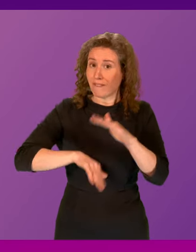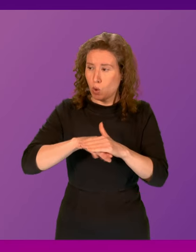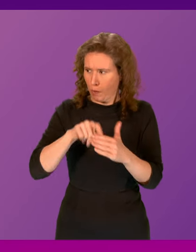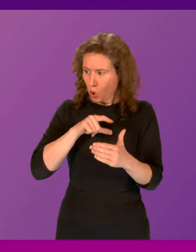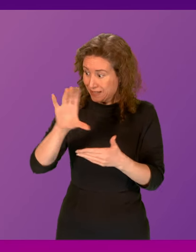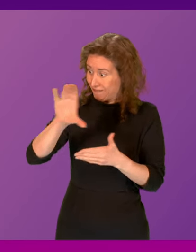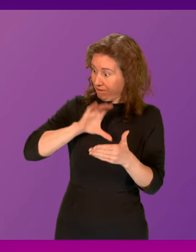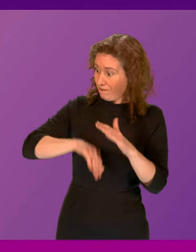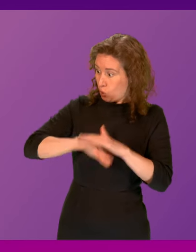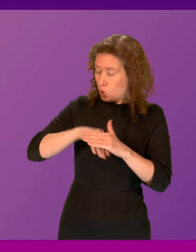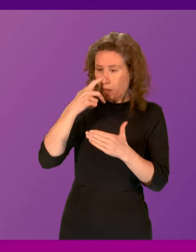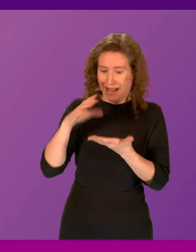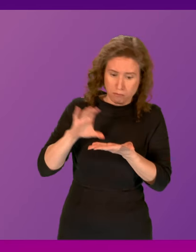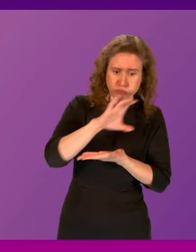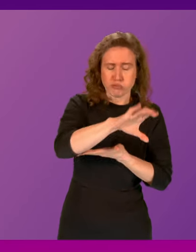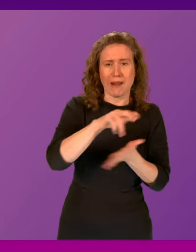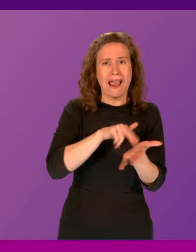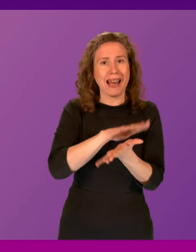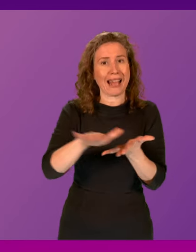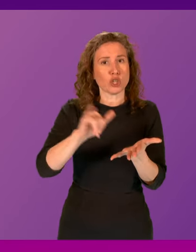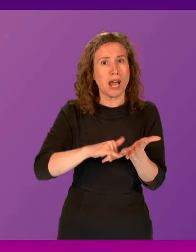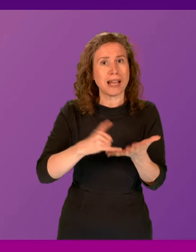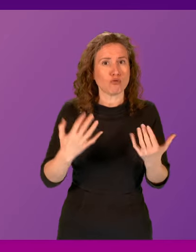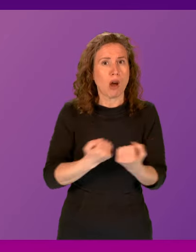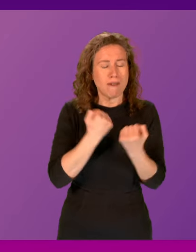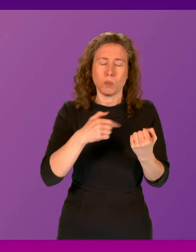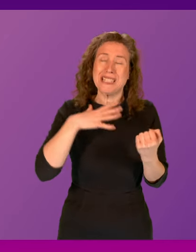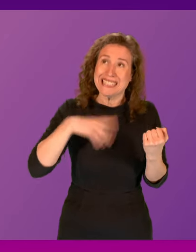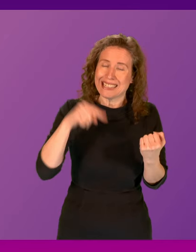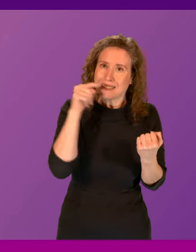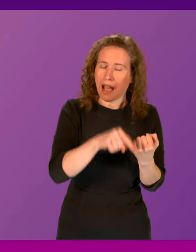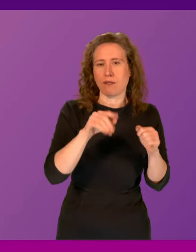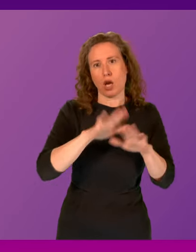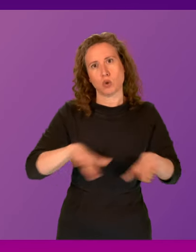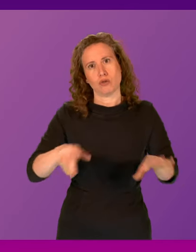in NHS recovery which, of course, is much needed for our children, young people and adults.